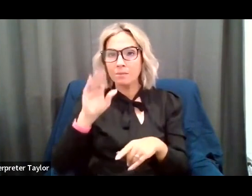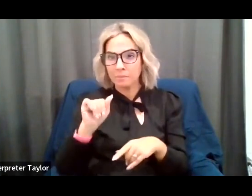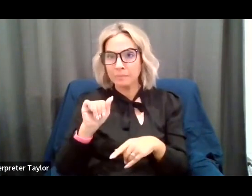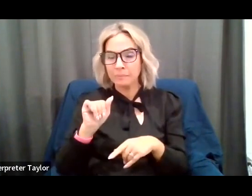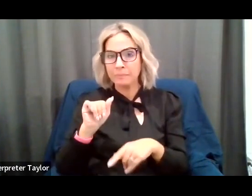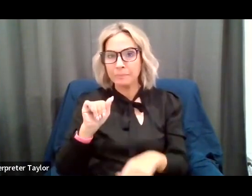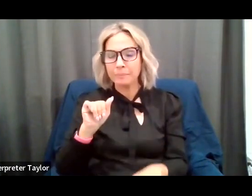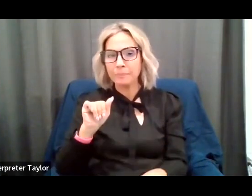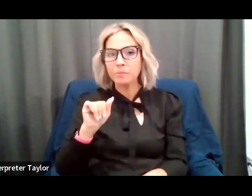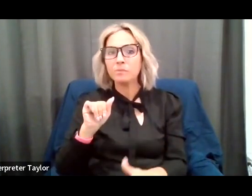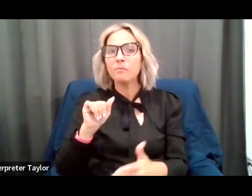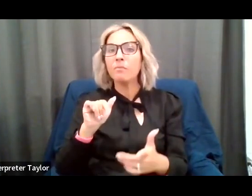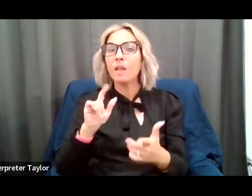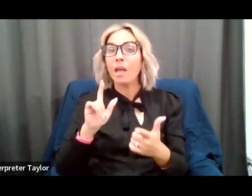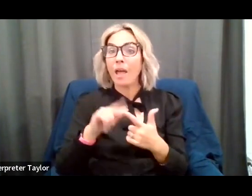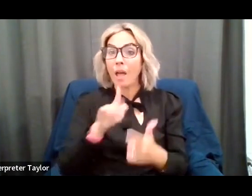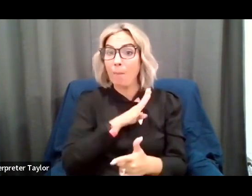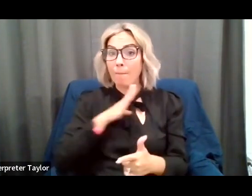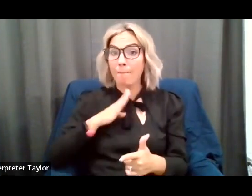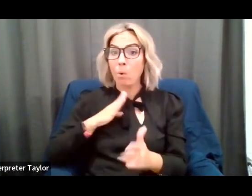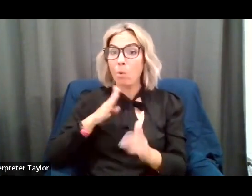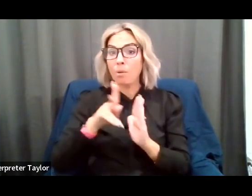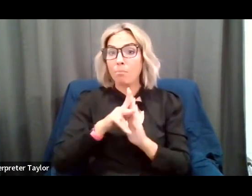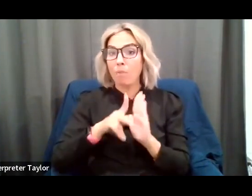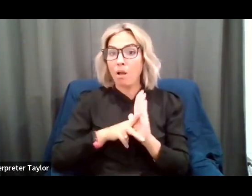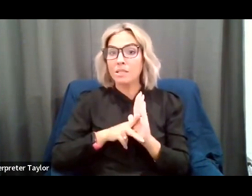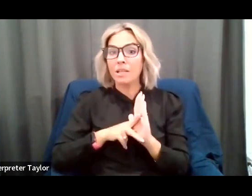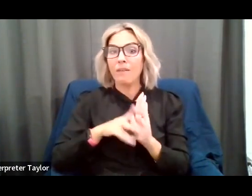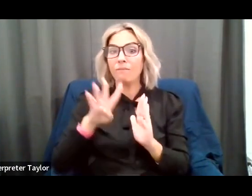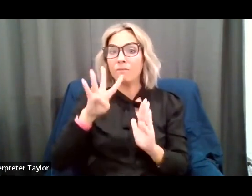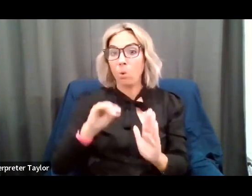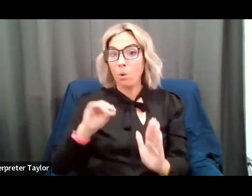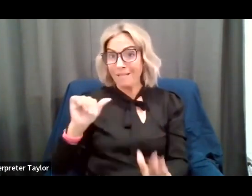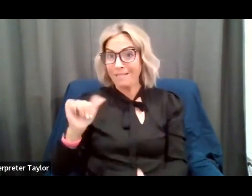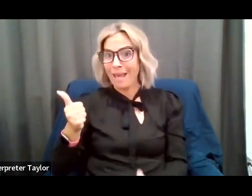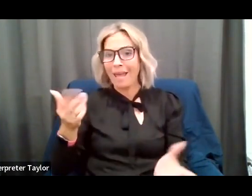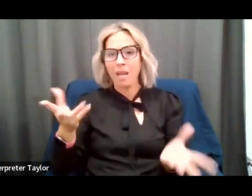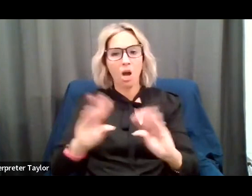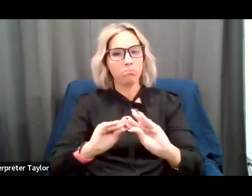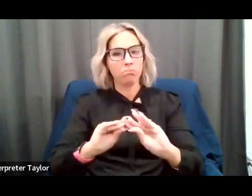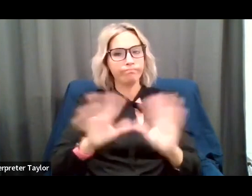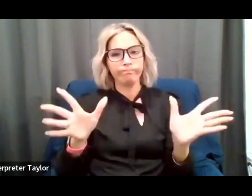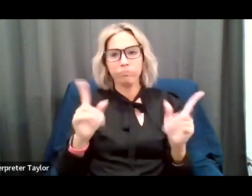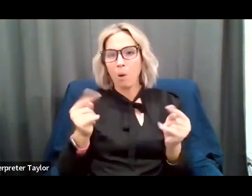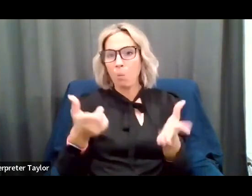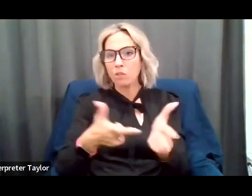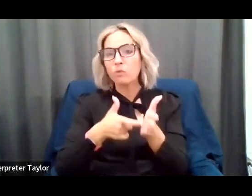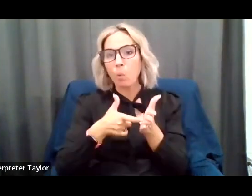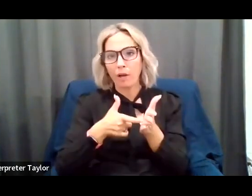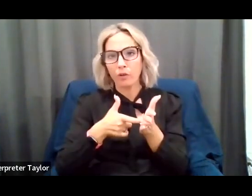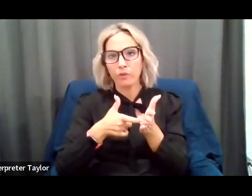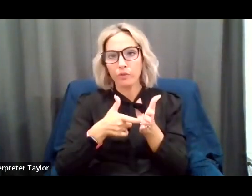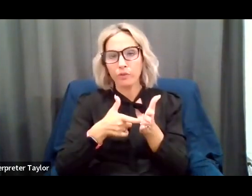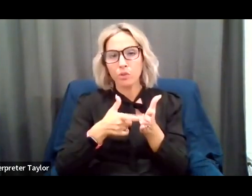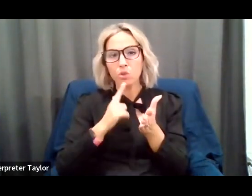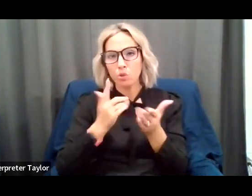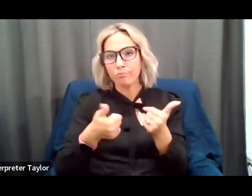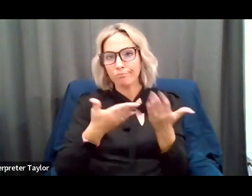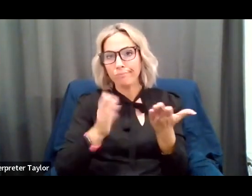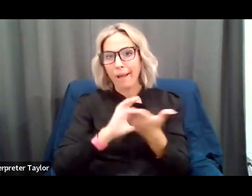and, uh, Board Policy 4010 are very explicit about what's required to bring about a calendar change,